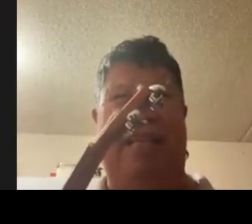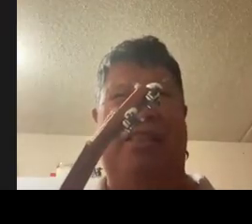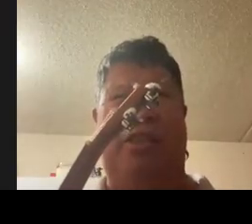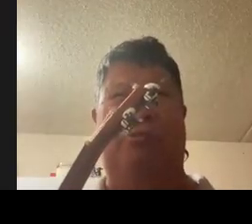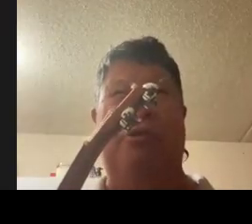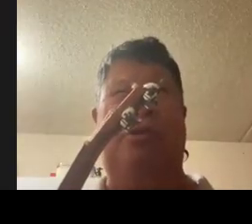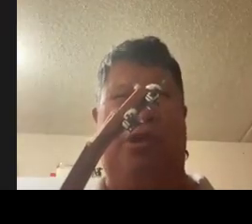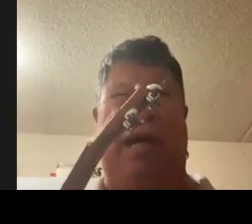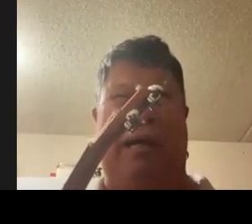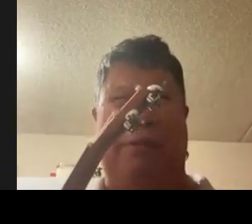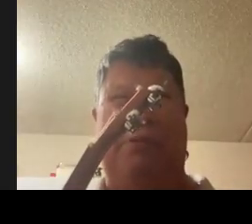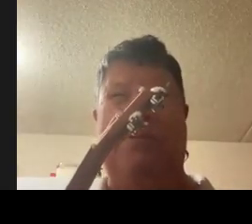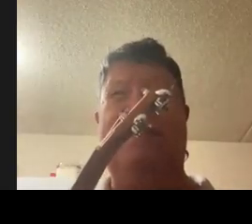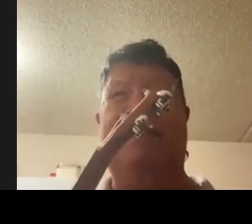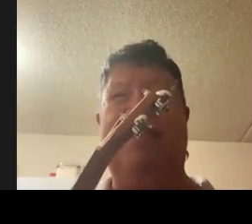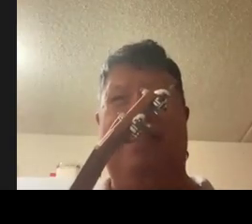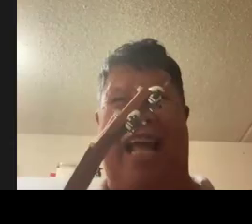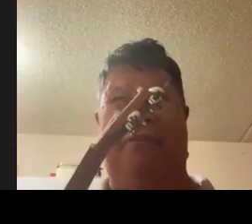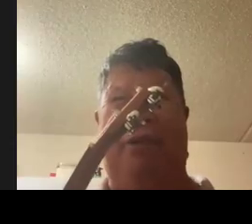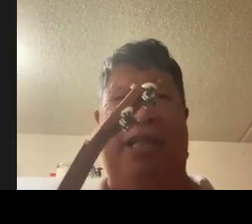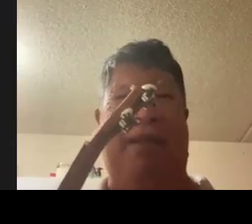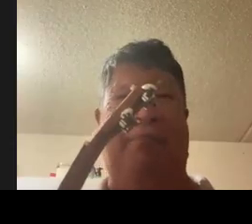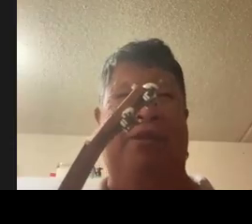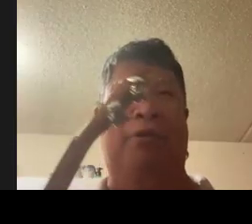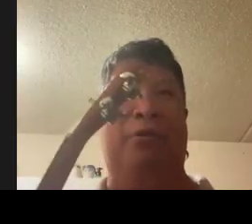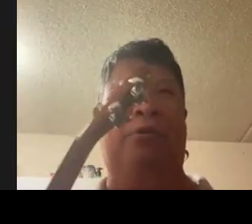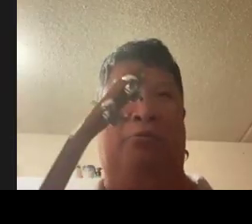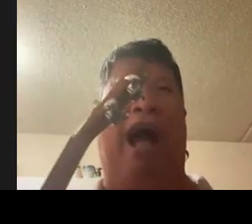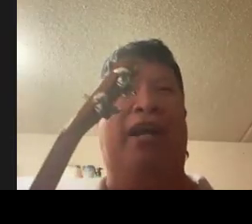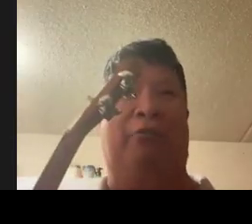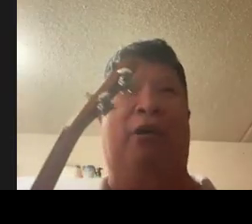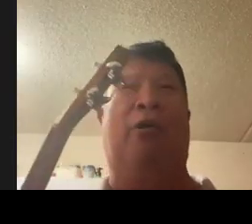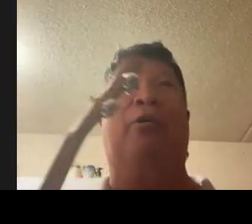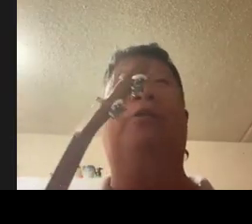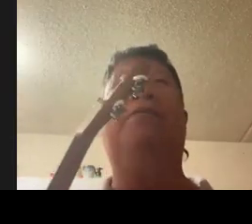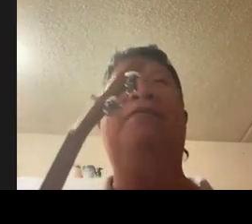iPhone: that's the roots of iPhone: like rhythm and blues, rock and roll.